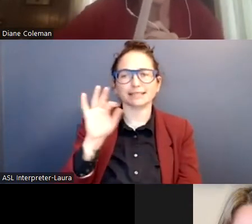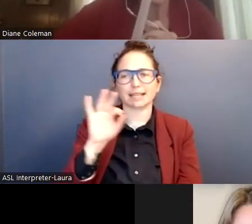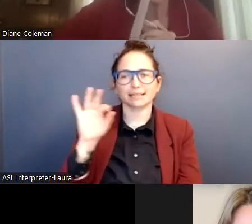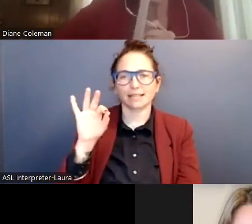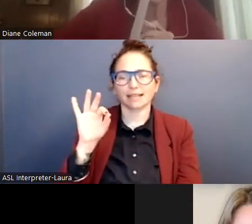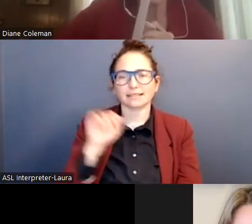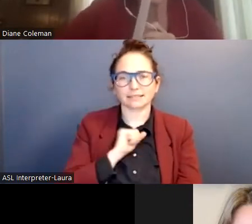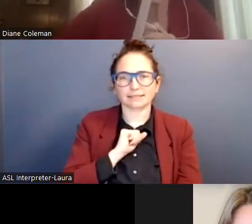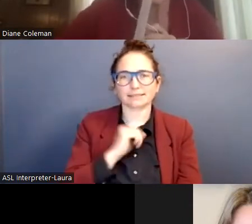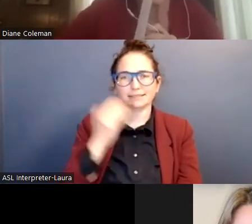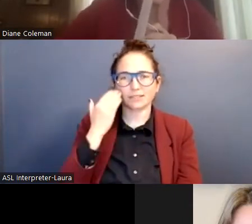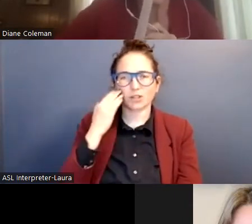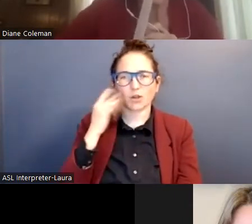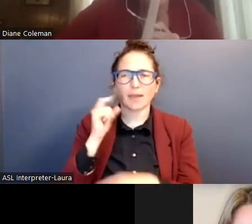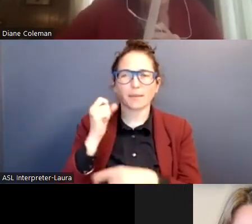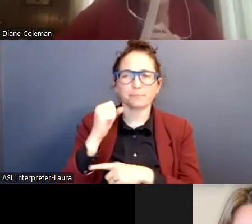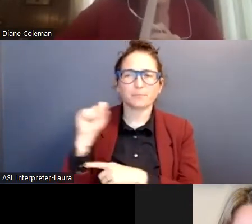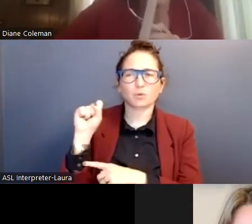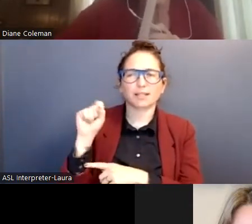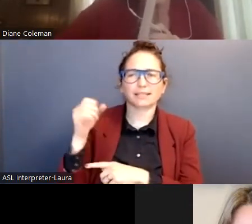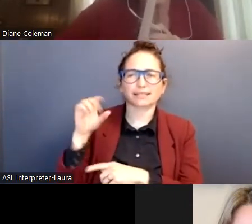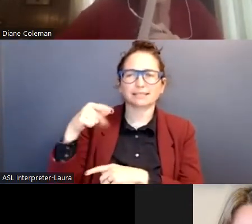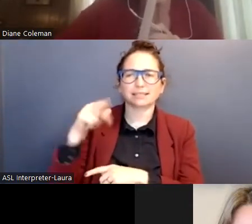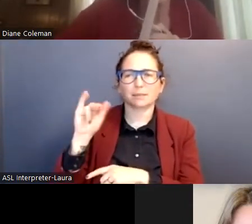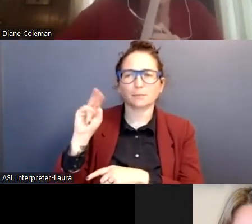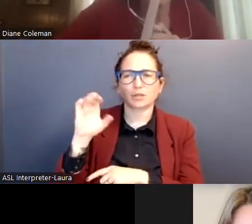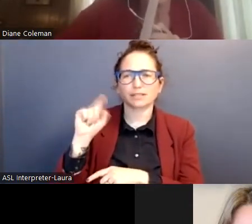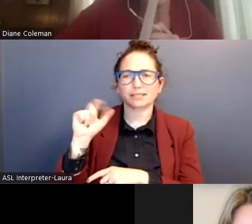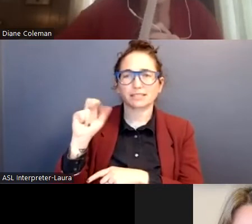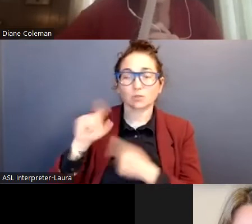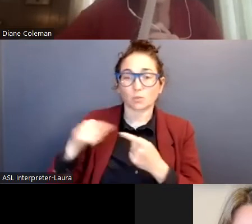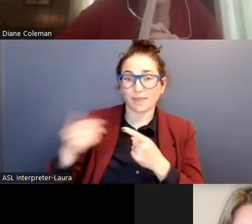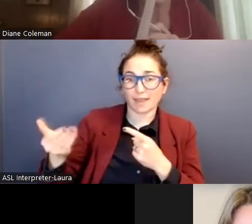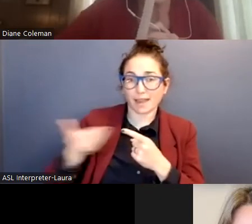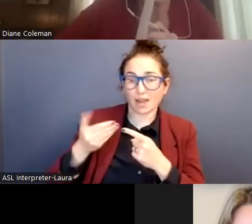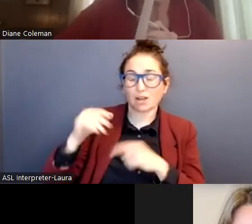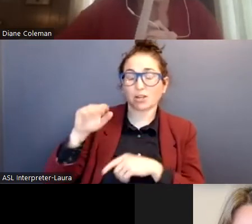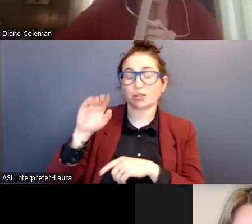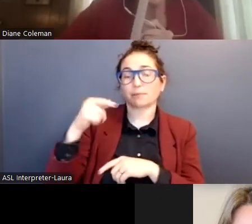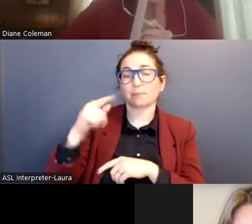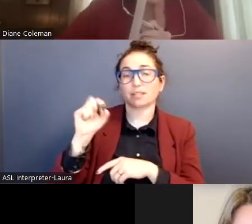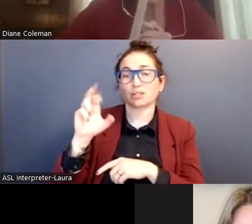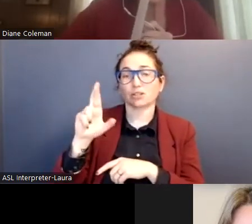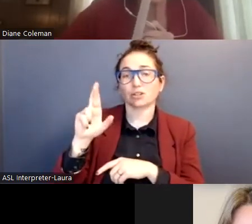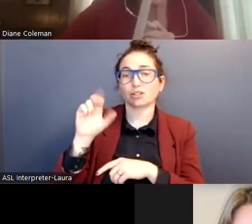protested Princeton, where they hired Peter Singer as their bioethics chair, who advocates a